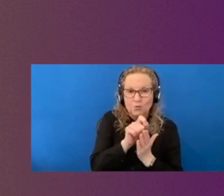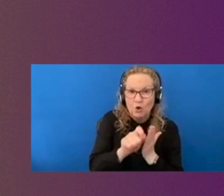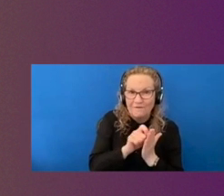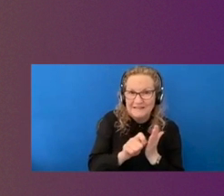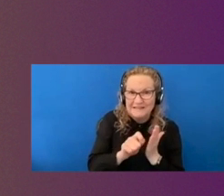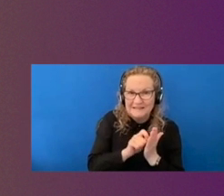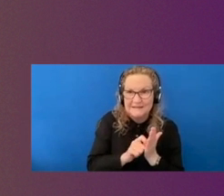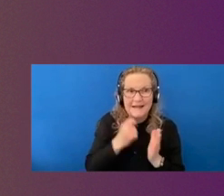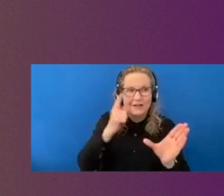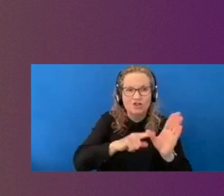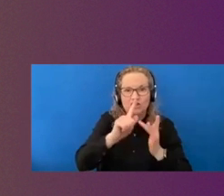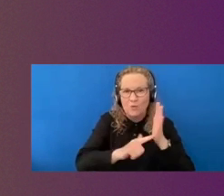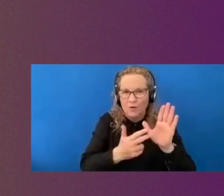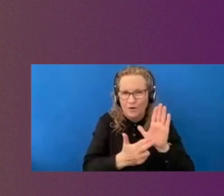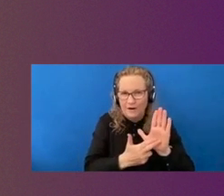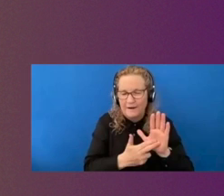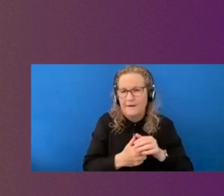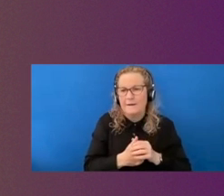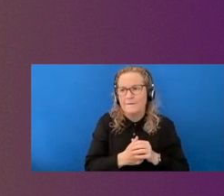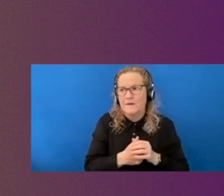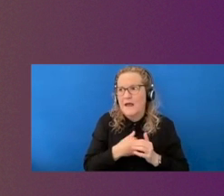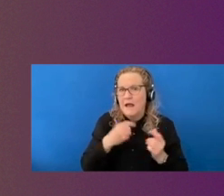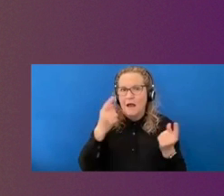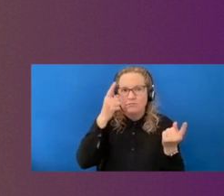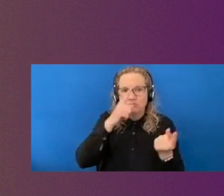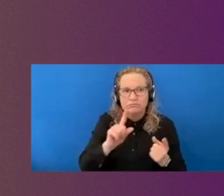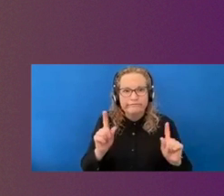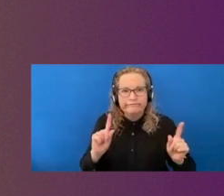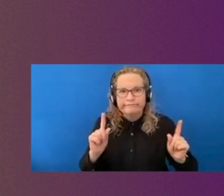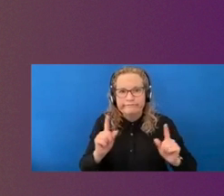and now i'm trying to figure out what am I going to do if there's a mass mandate in those in which